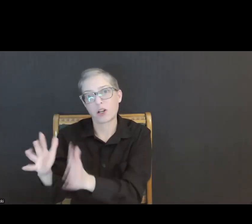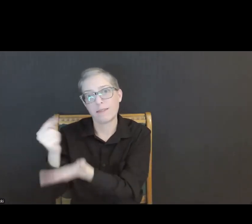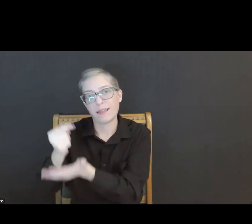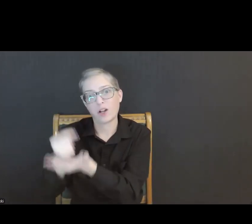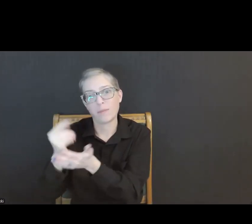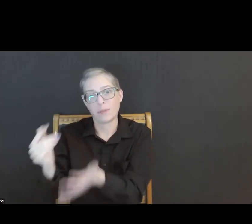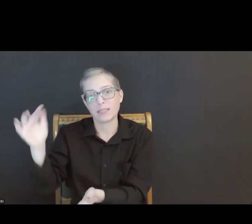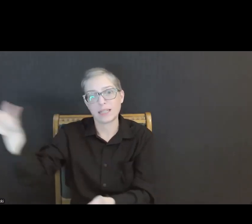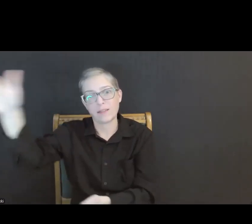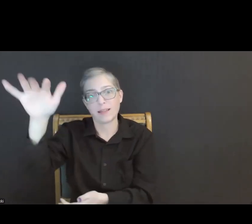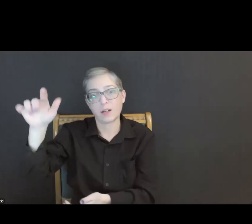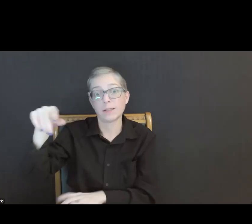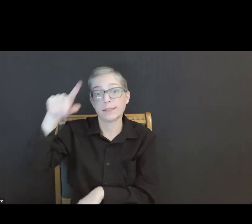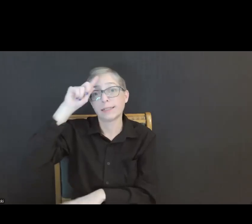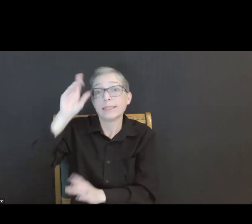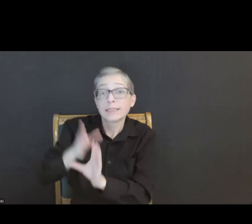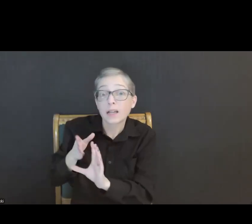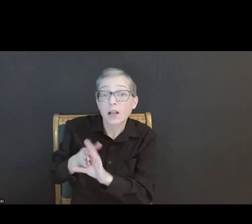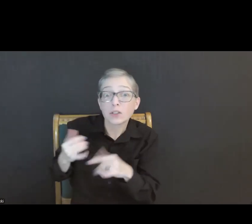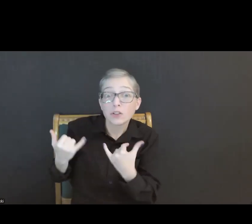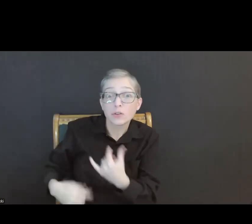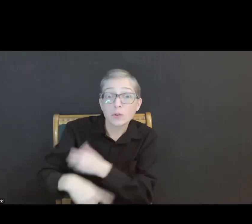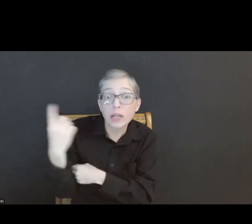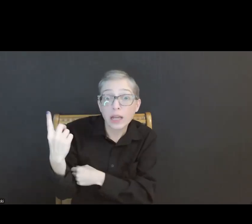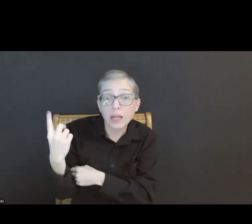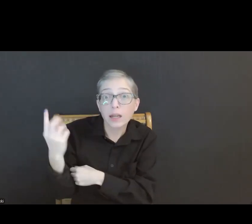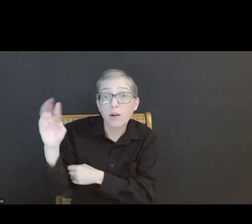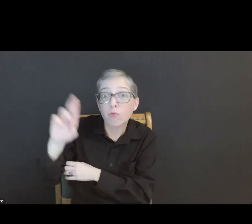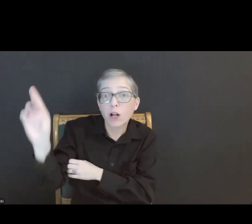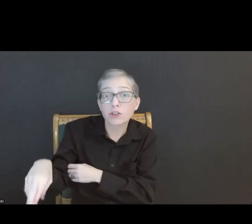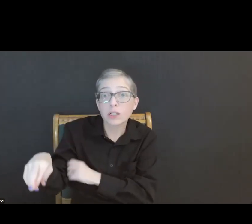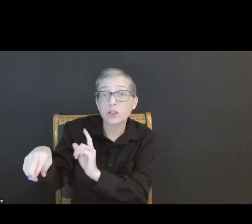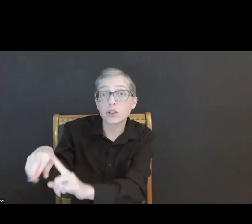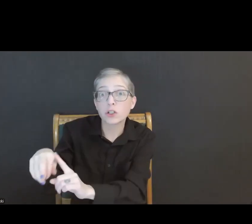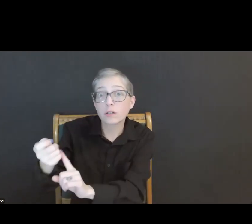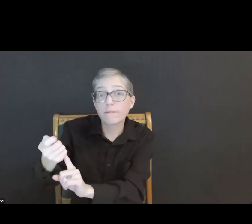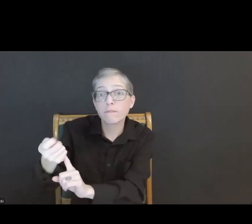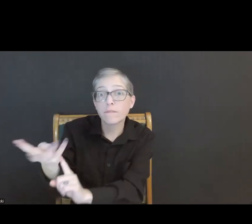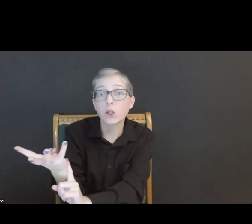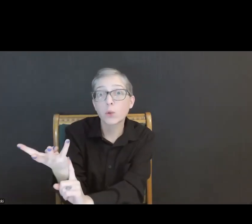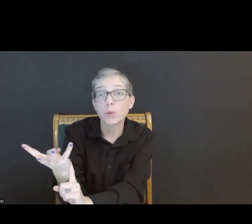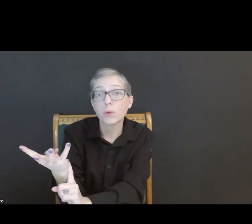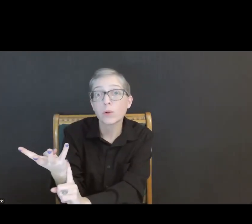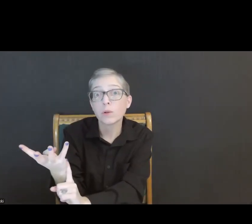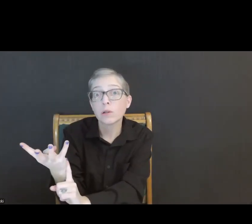t for Rochester this there's only a handful of us you know why aren't we addressing that like